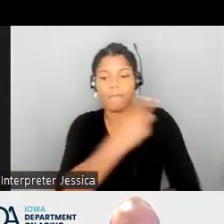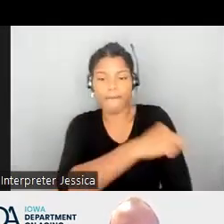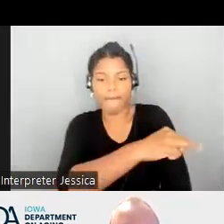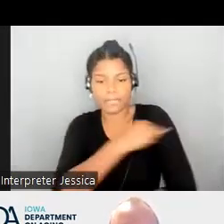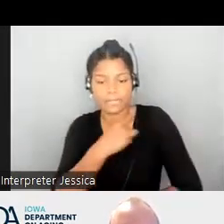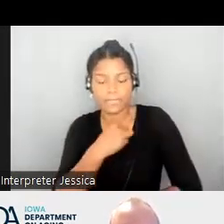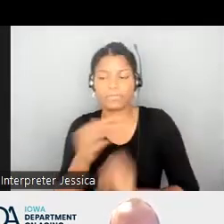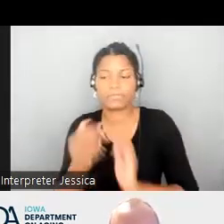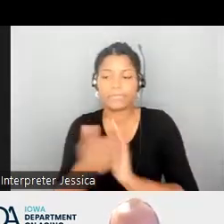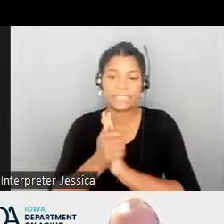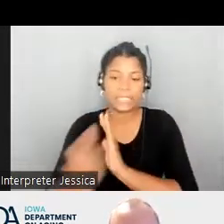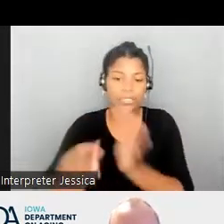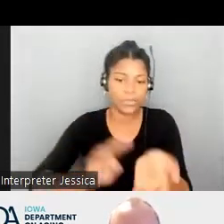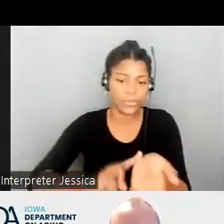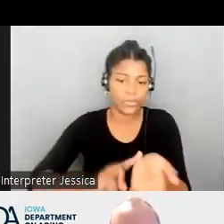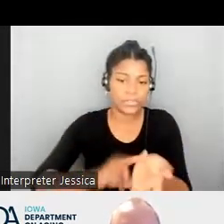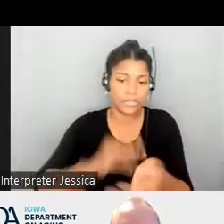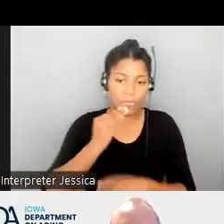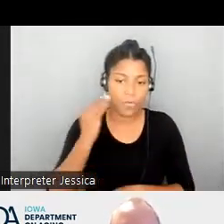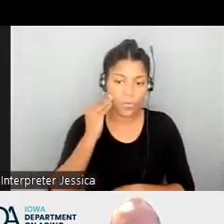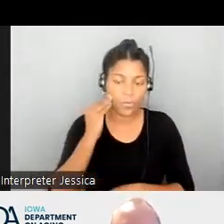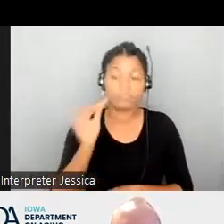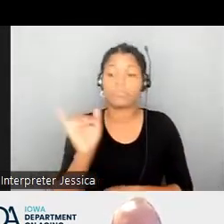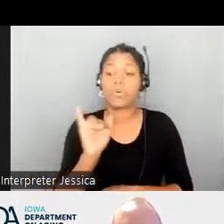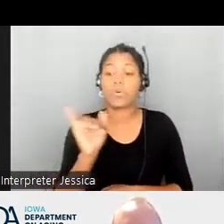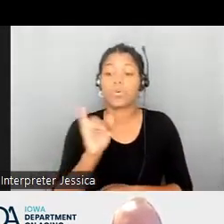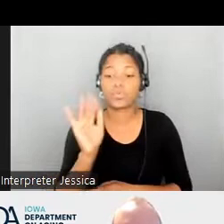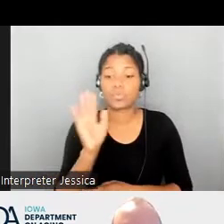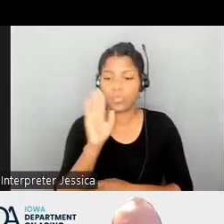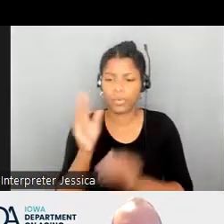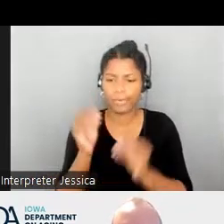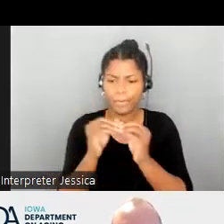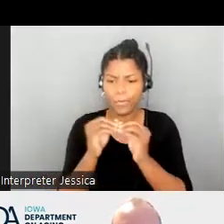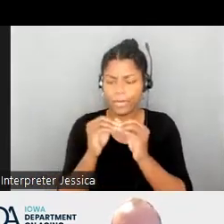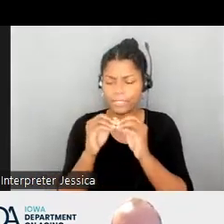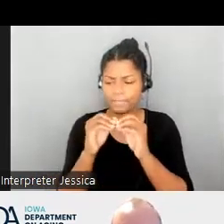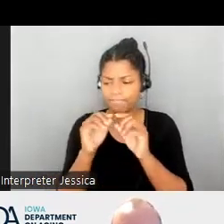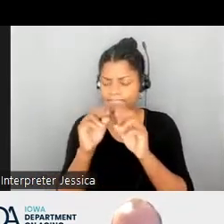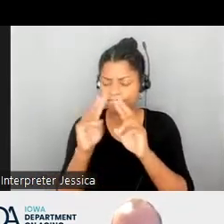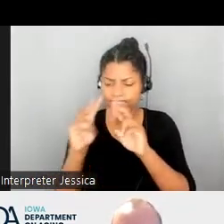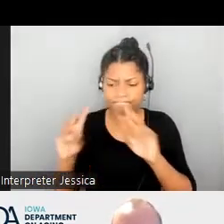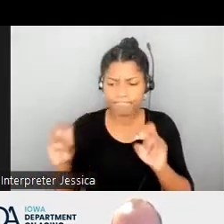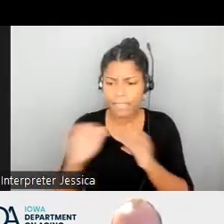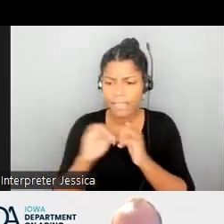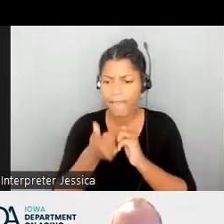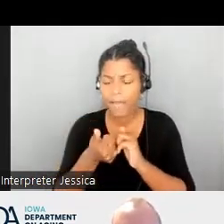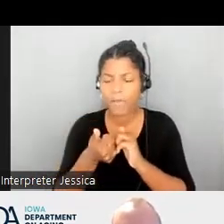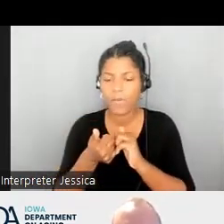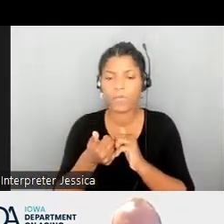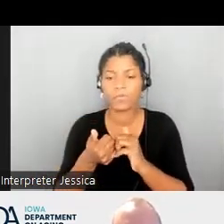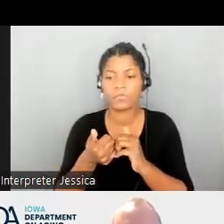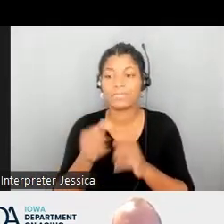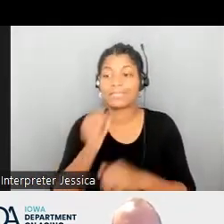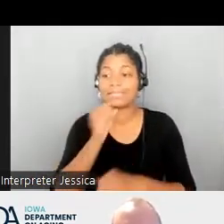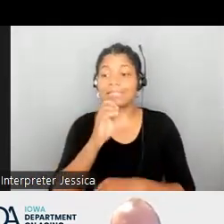We are also looking at moving a little further upstream at seniors identified with need in